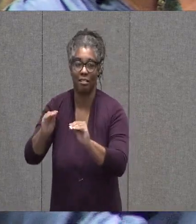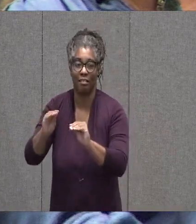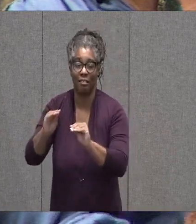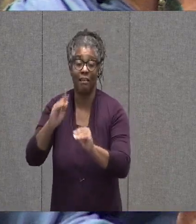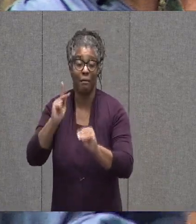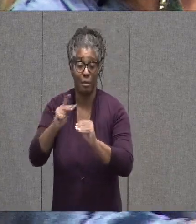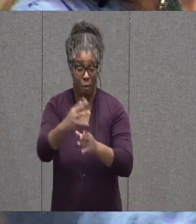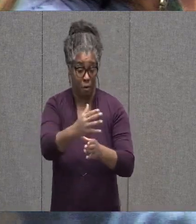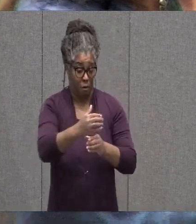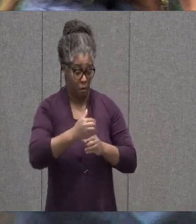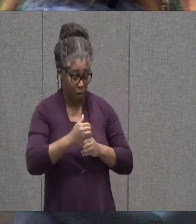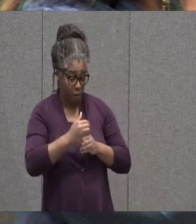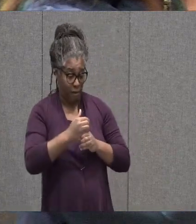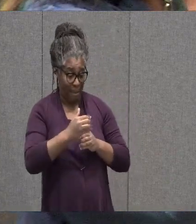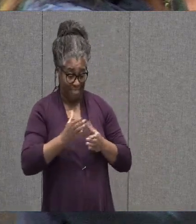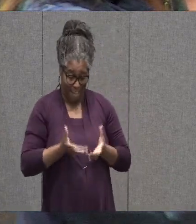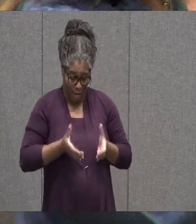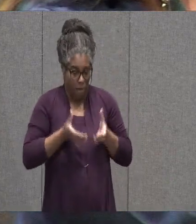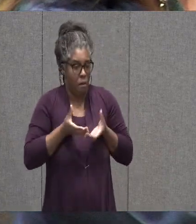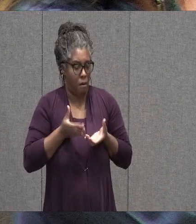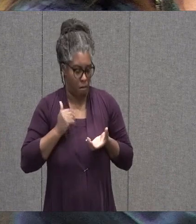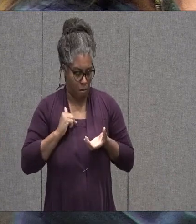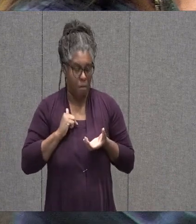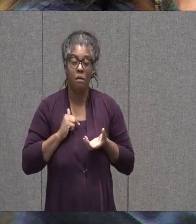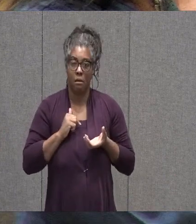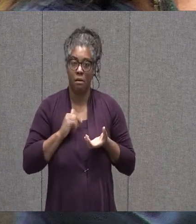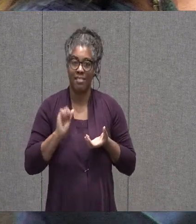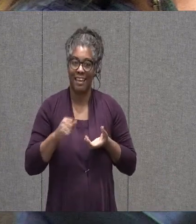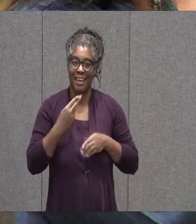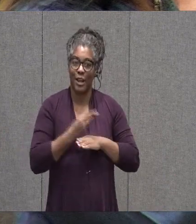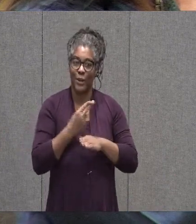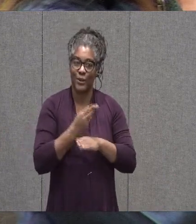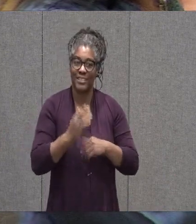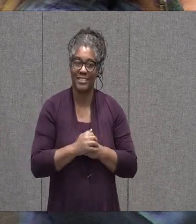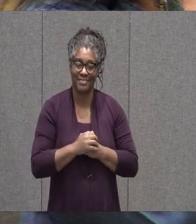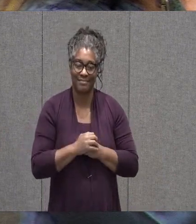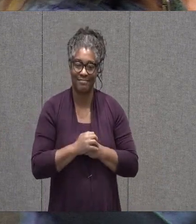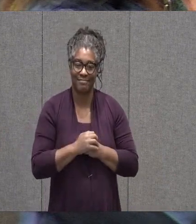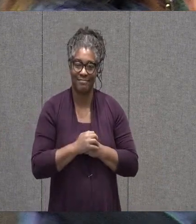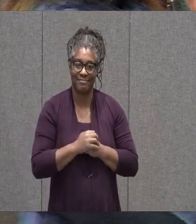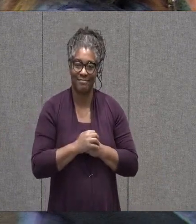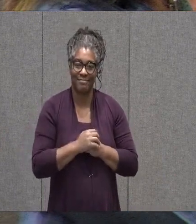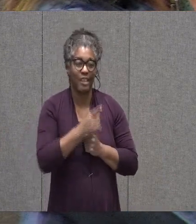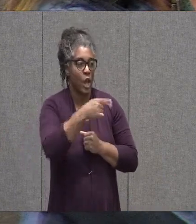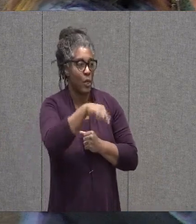that they can take home and use. And it says these people are painting pottery, and pottery is a good.